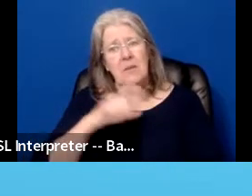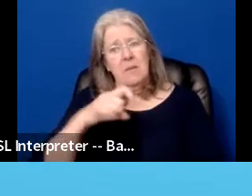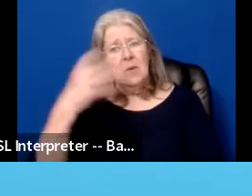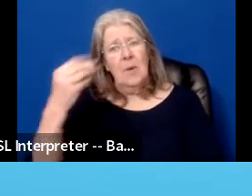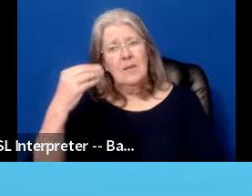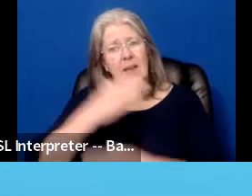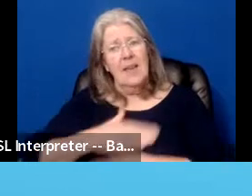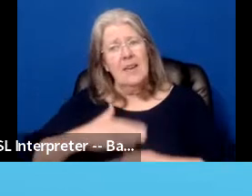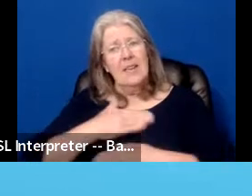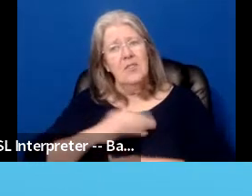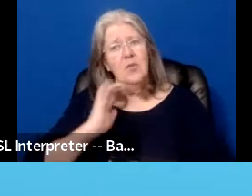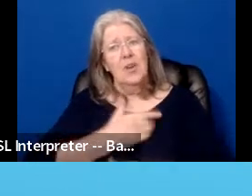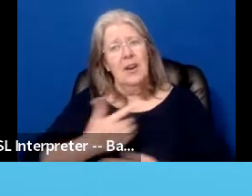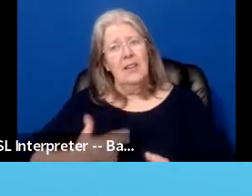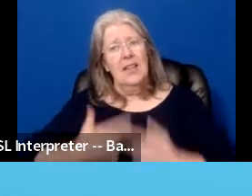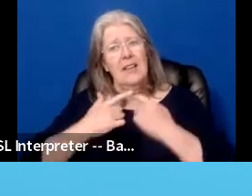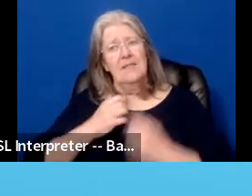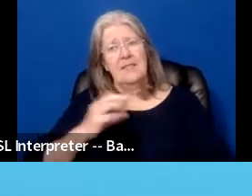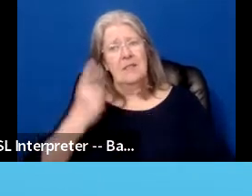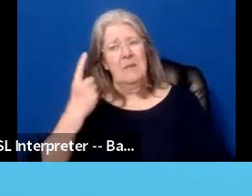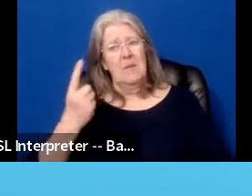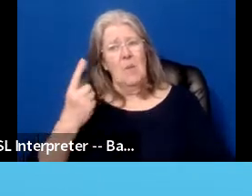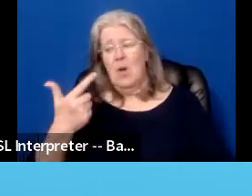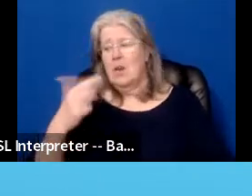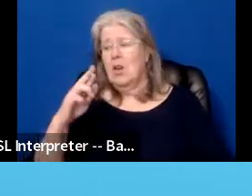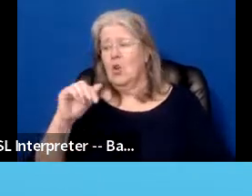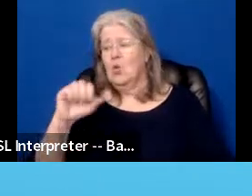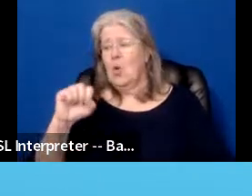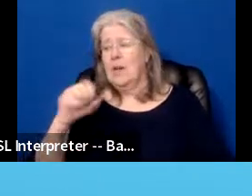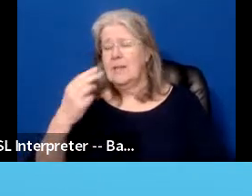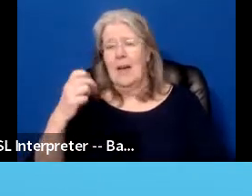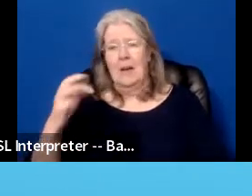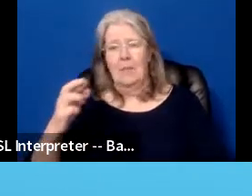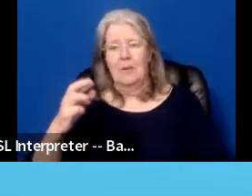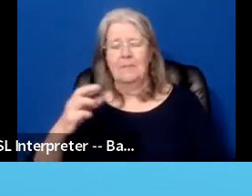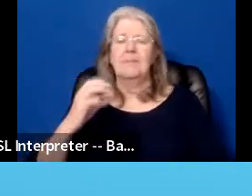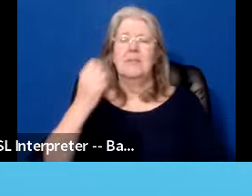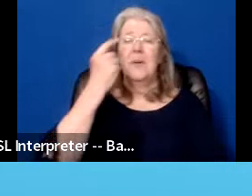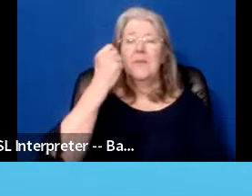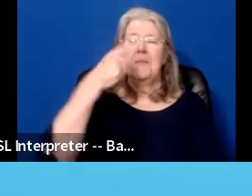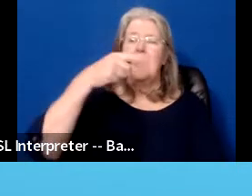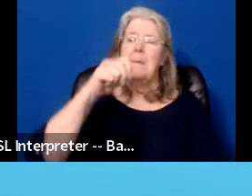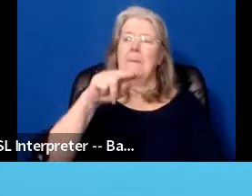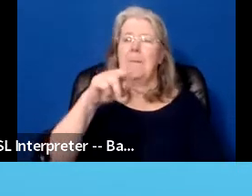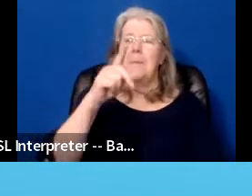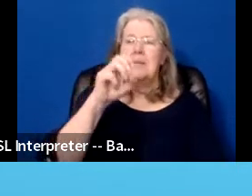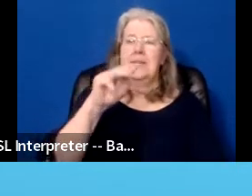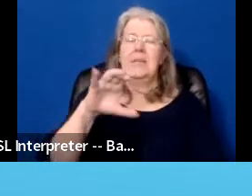just one grasshopper outside. So a pandemic means that there is a lot of disease all over